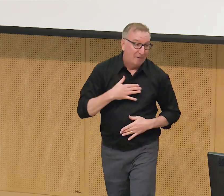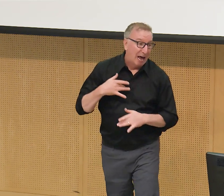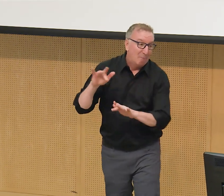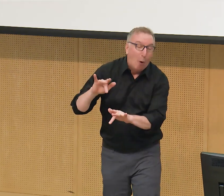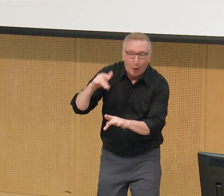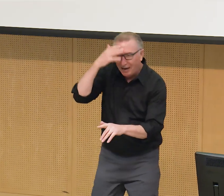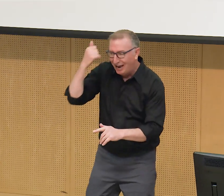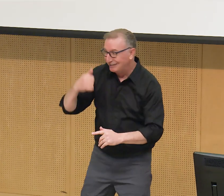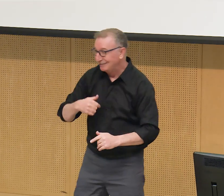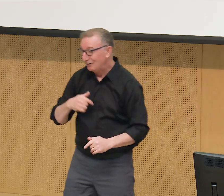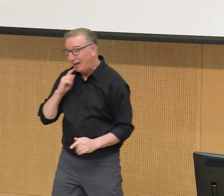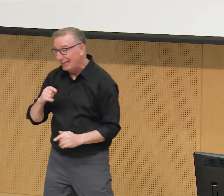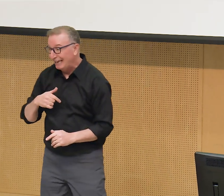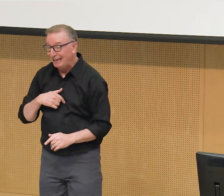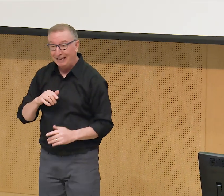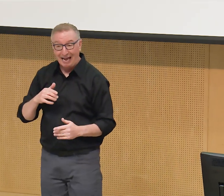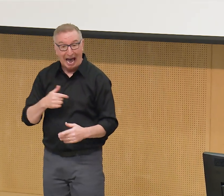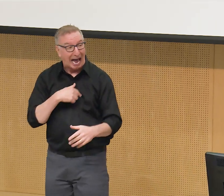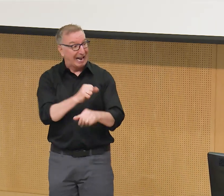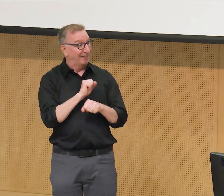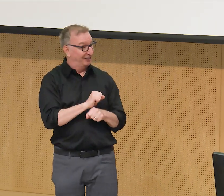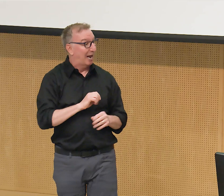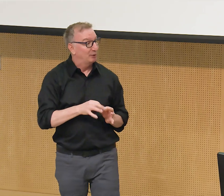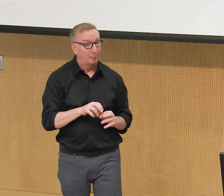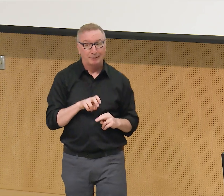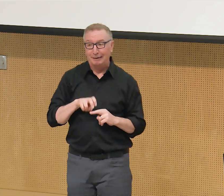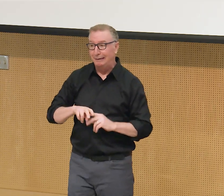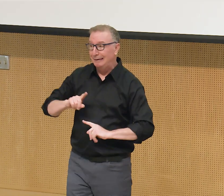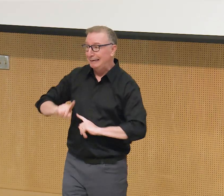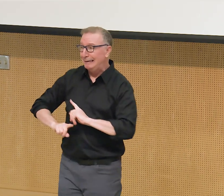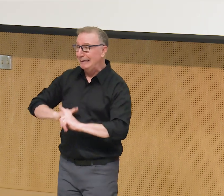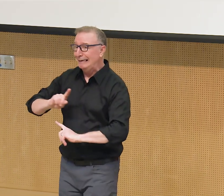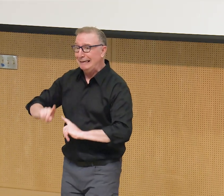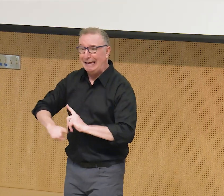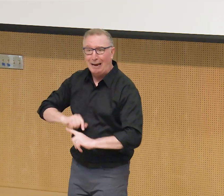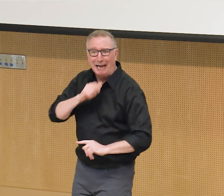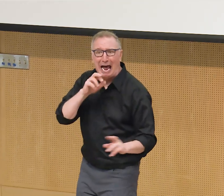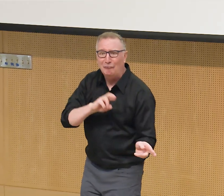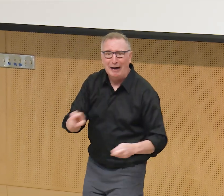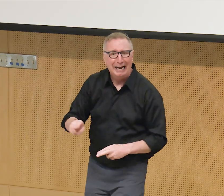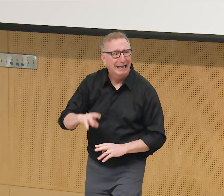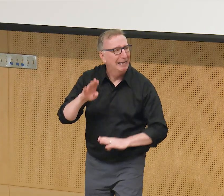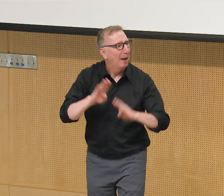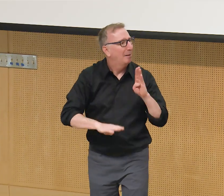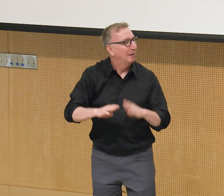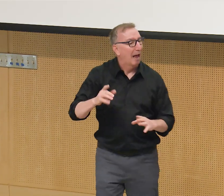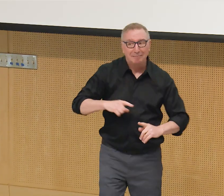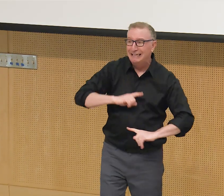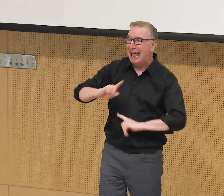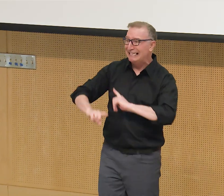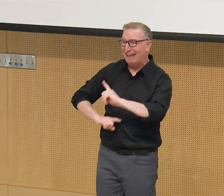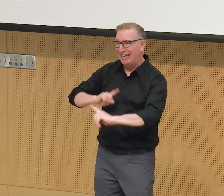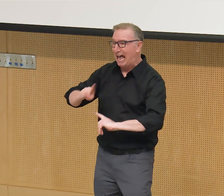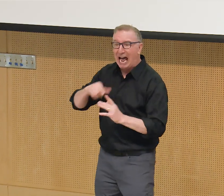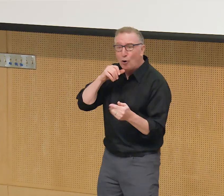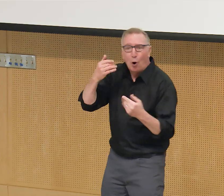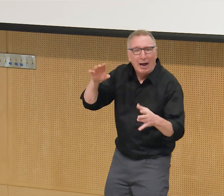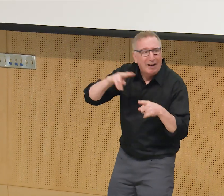for those poor Deaf students, and I, unfortunately for them, got one of those jobs, and I was in a biology class not knowing